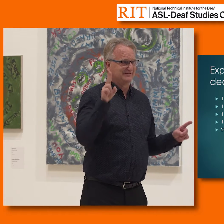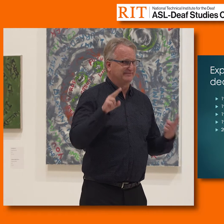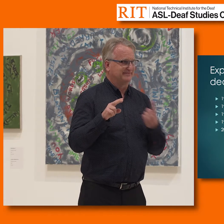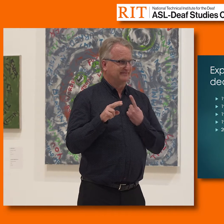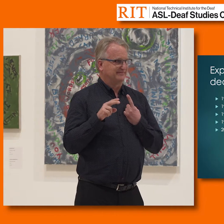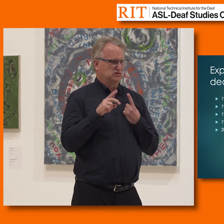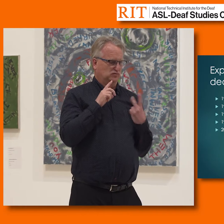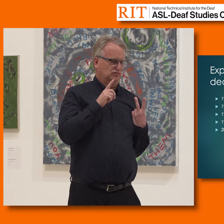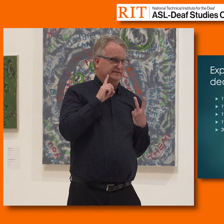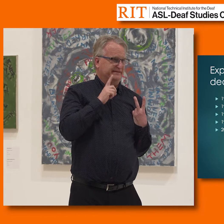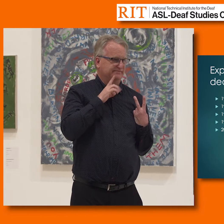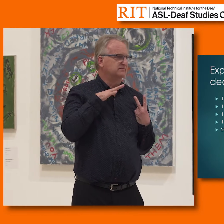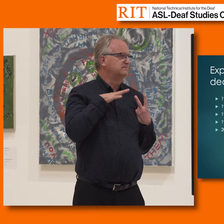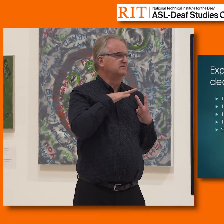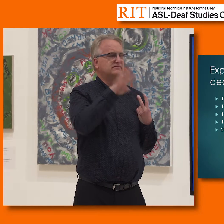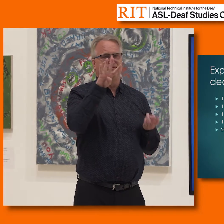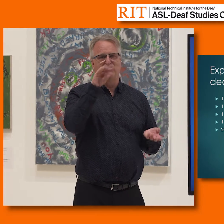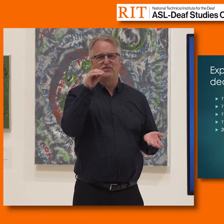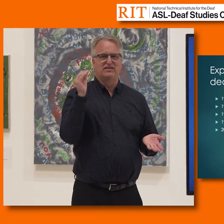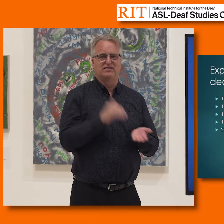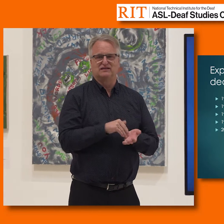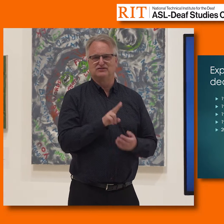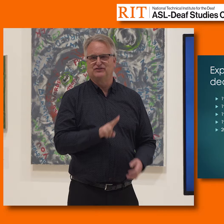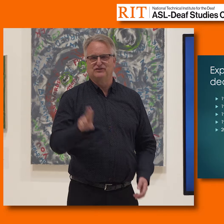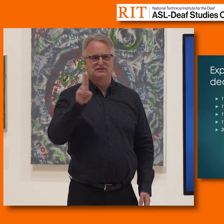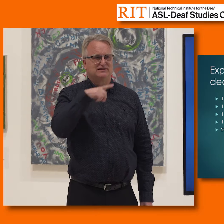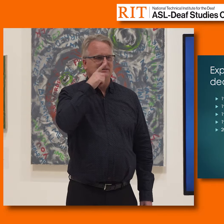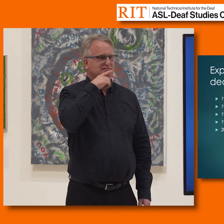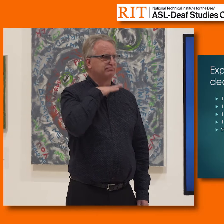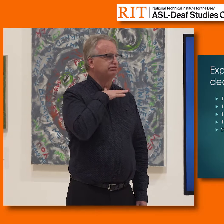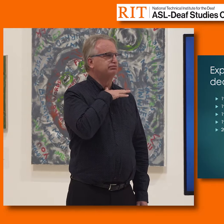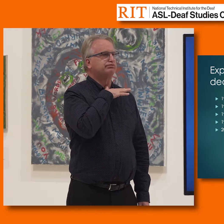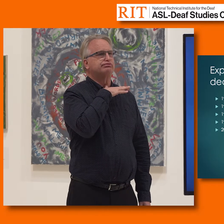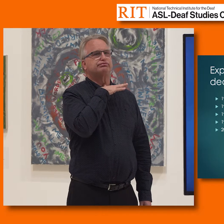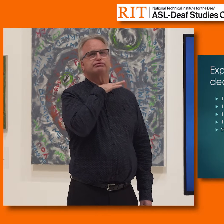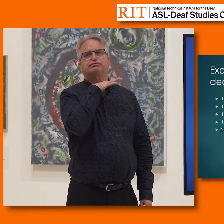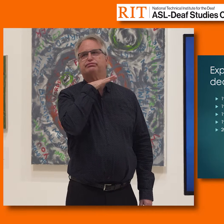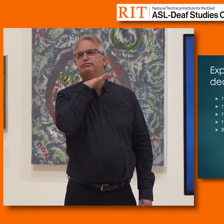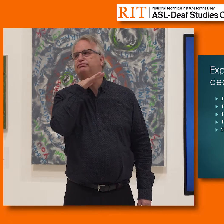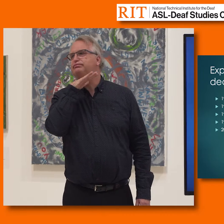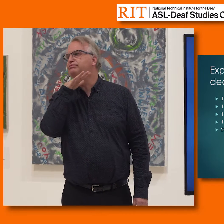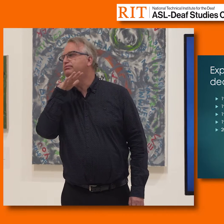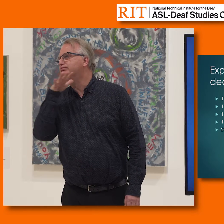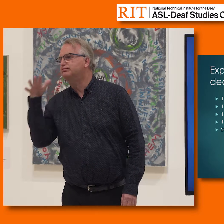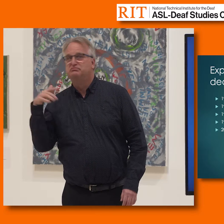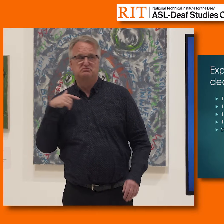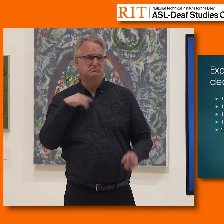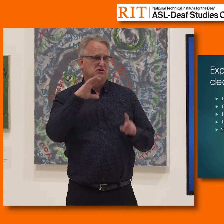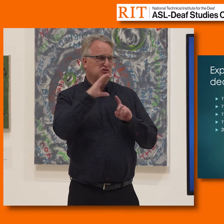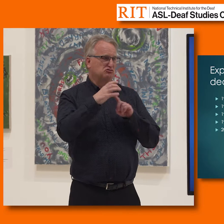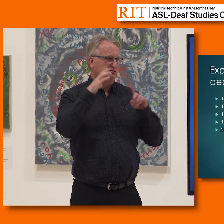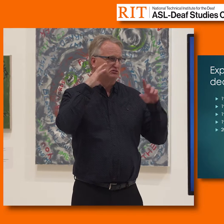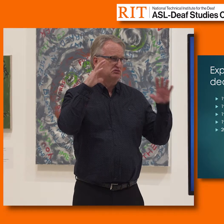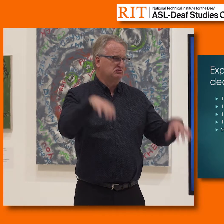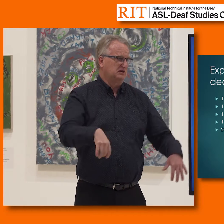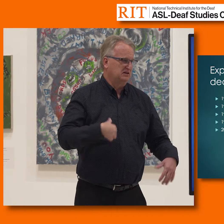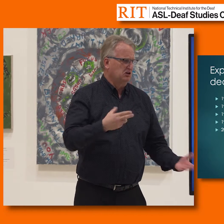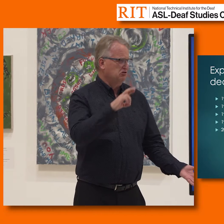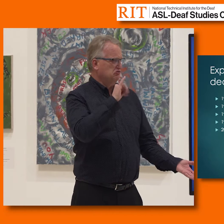and I moved out and worked at San Jose University. And I worked at a very large university. 40,000 students enrolled.